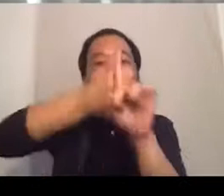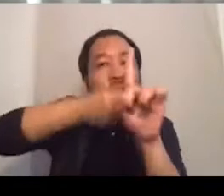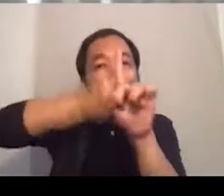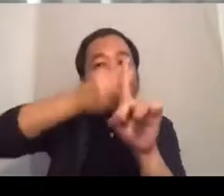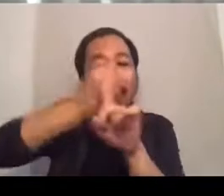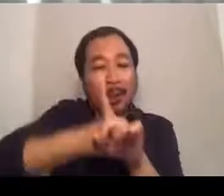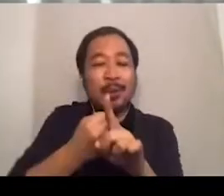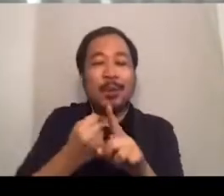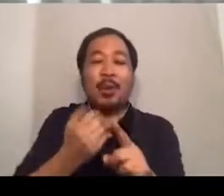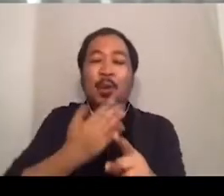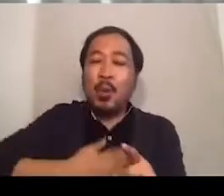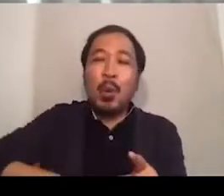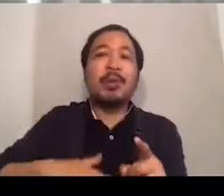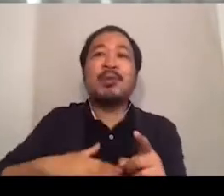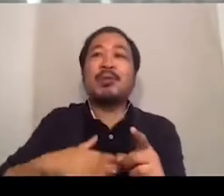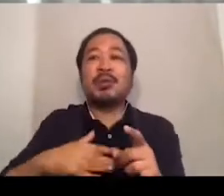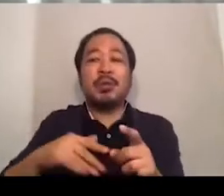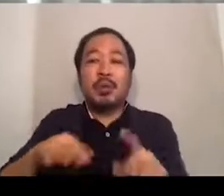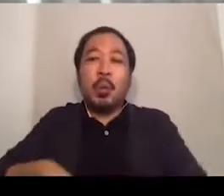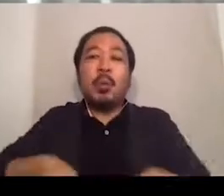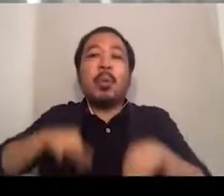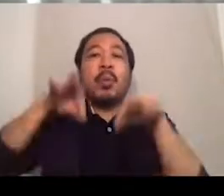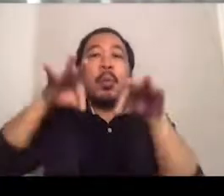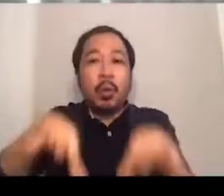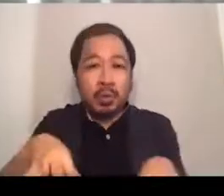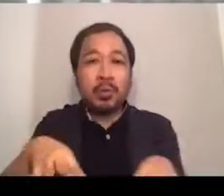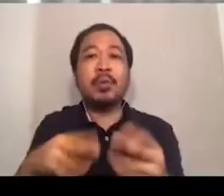More power to all of you and I hope that